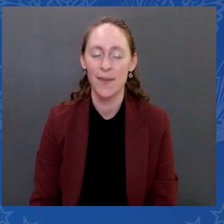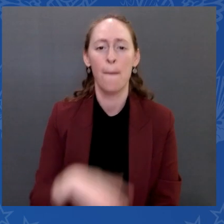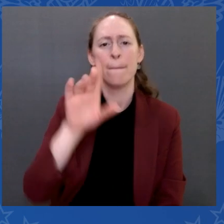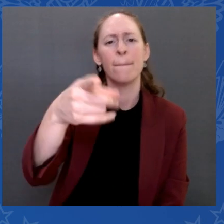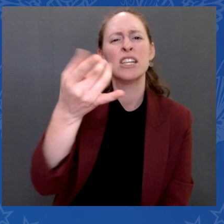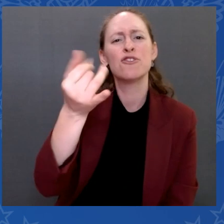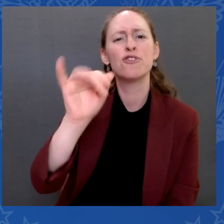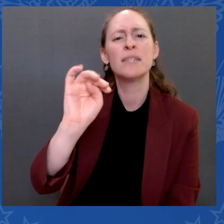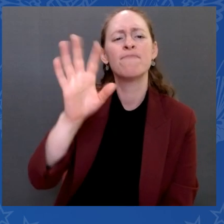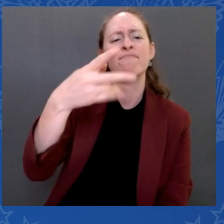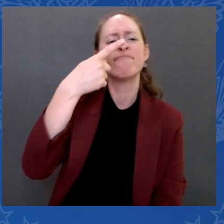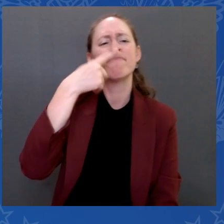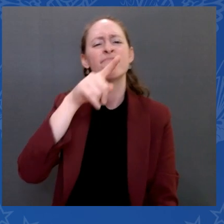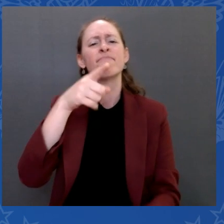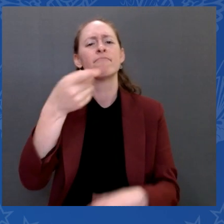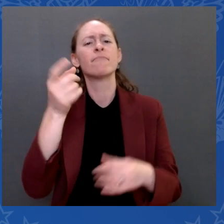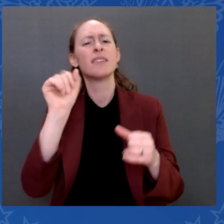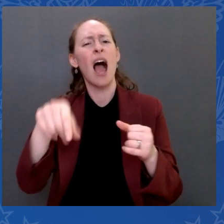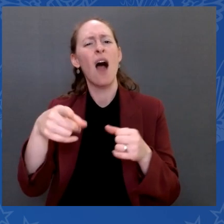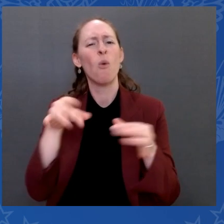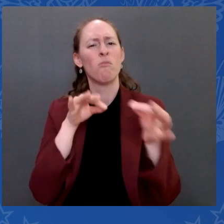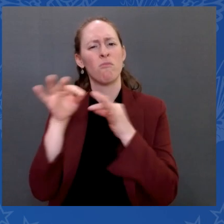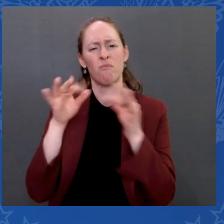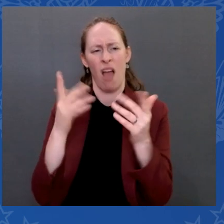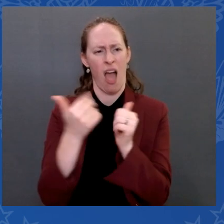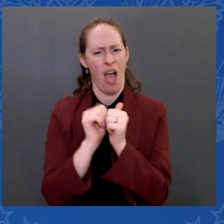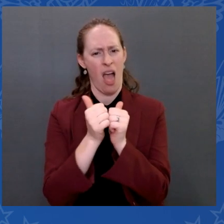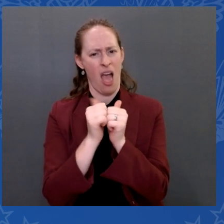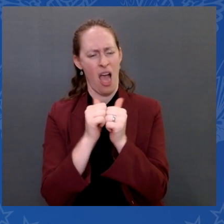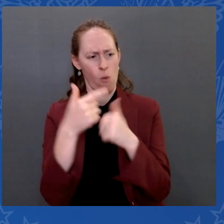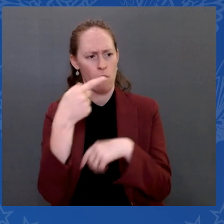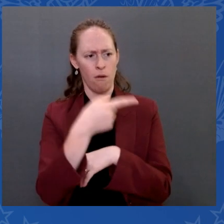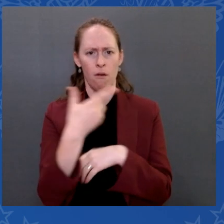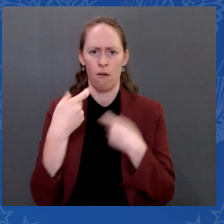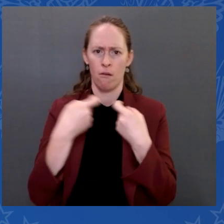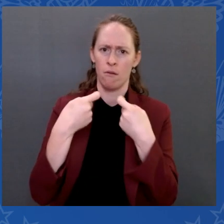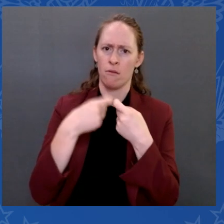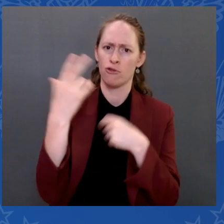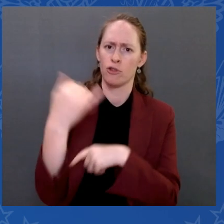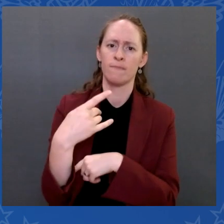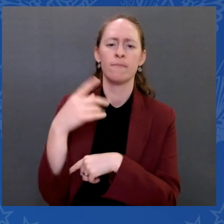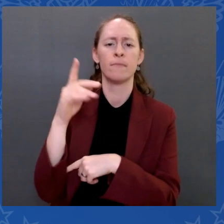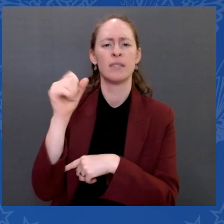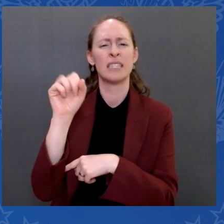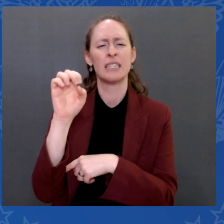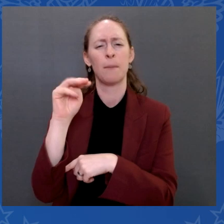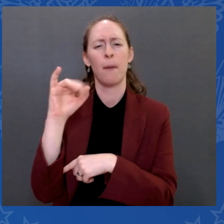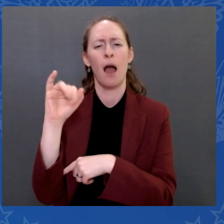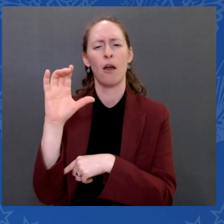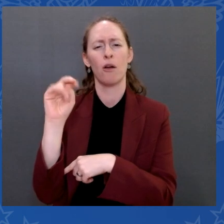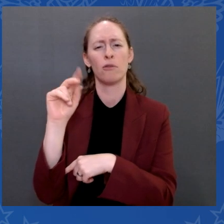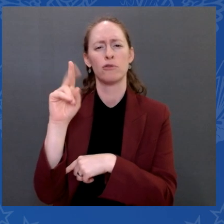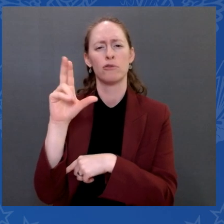feed into the strength of our national security industrial base across the country. Mr. Taiclet: Thank you, Brian.